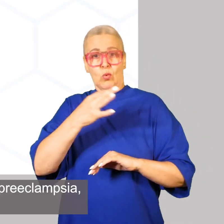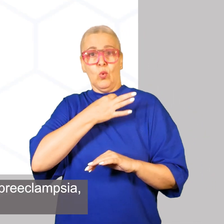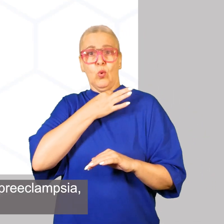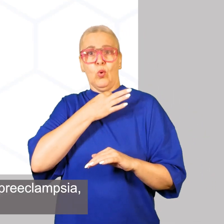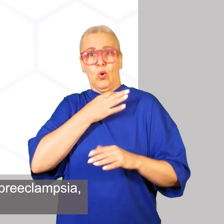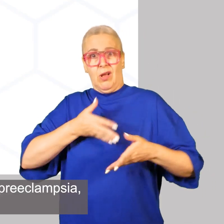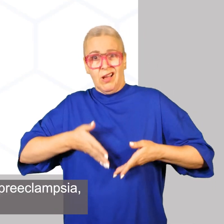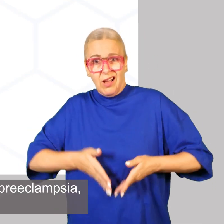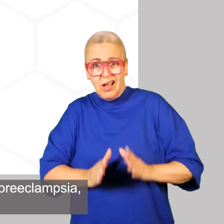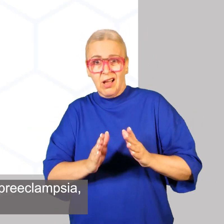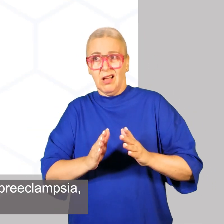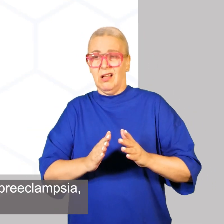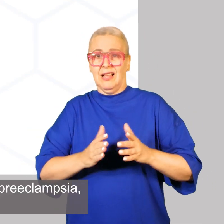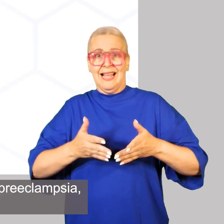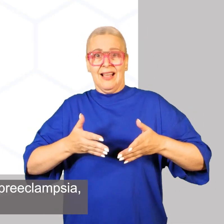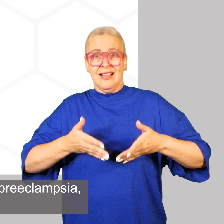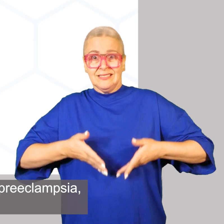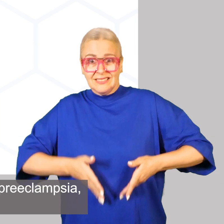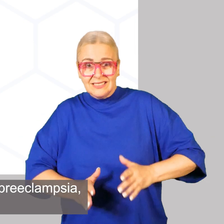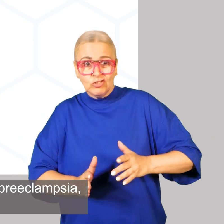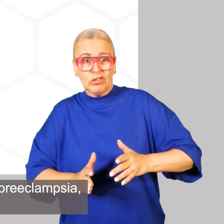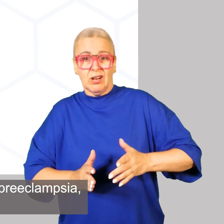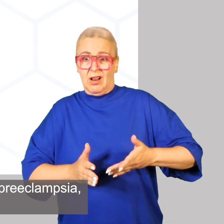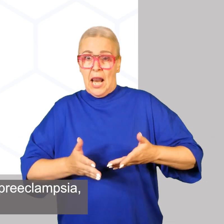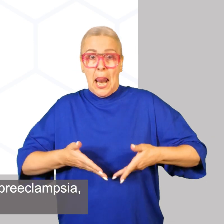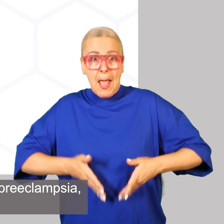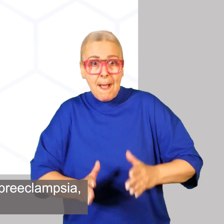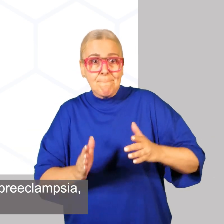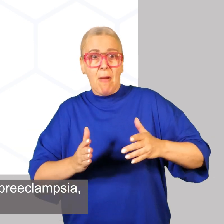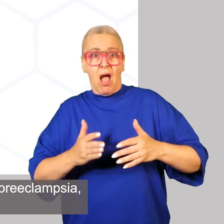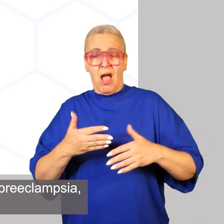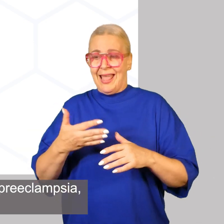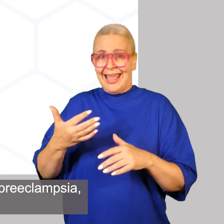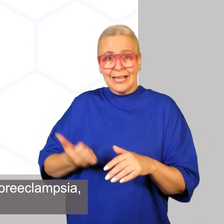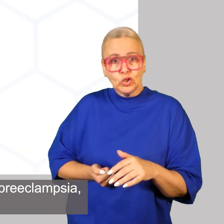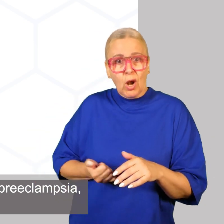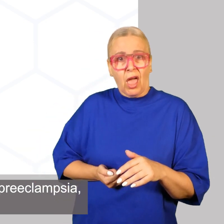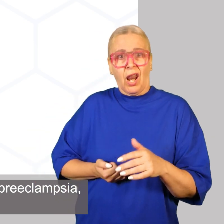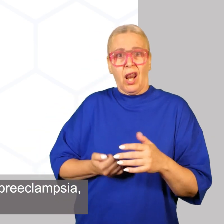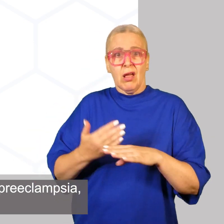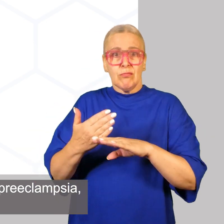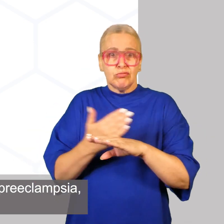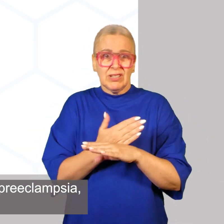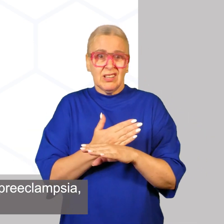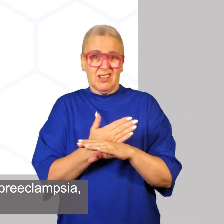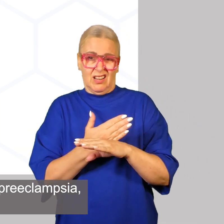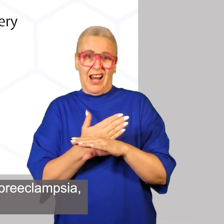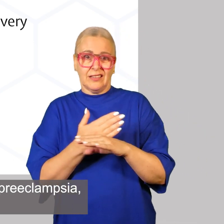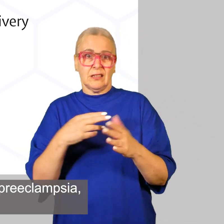induction of labour, insulin use, perinatal death, preeclampsia, preterm delivery,